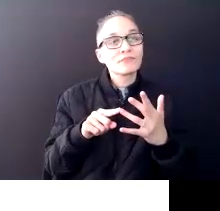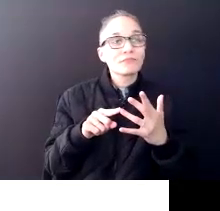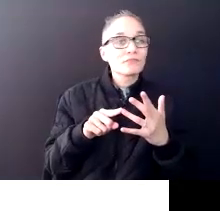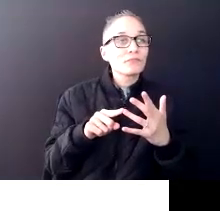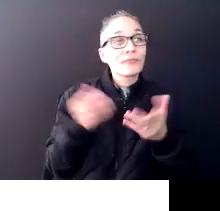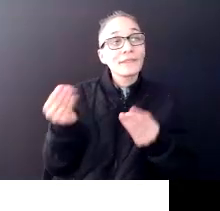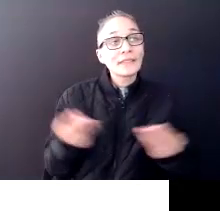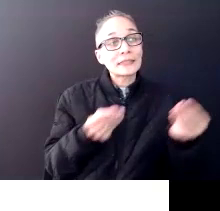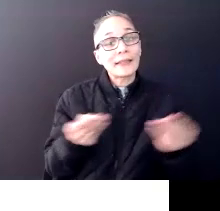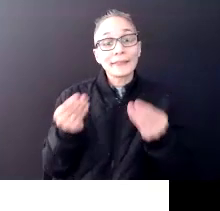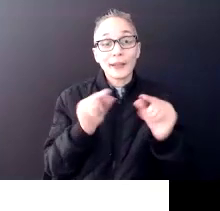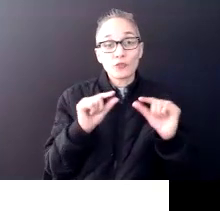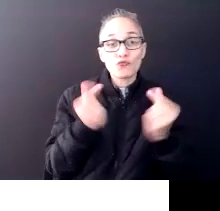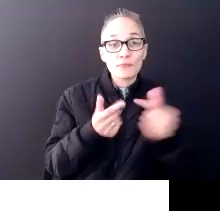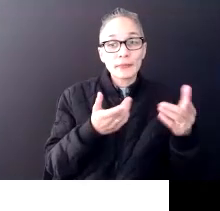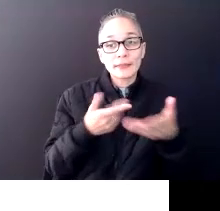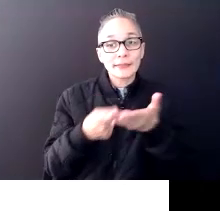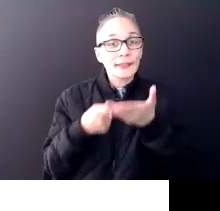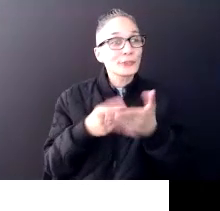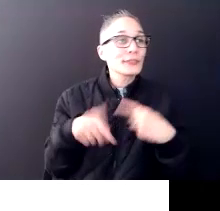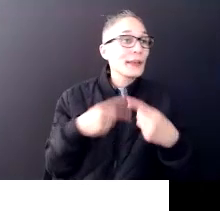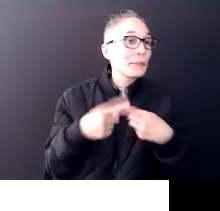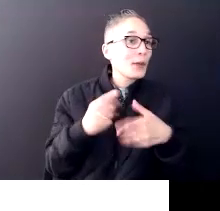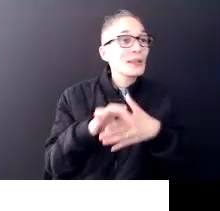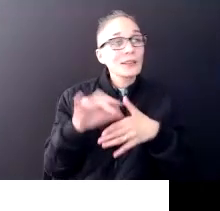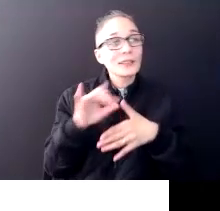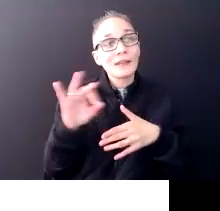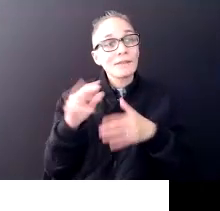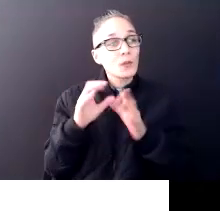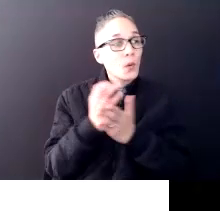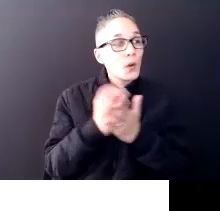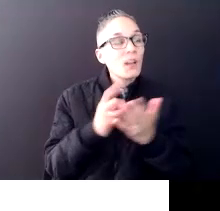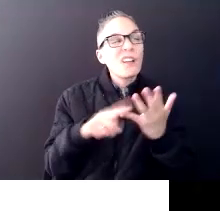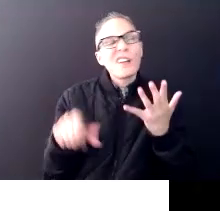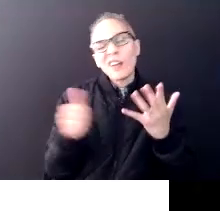Facilitating a group discussion regarding the content of the course. Other instructional activities